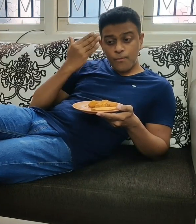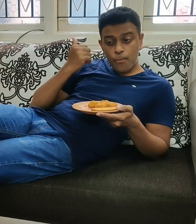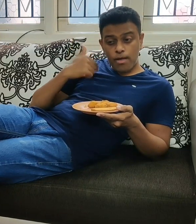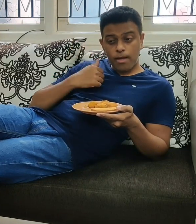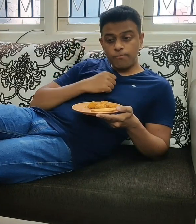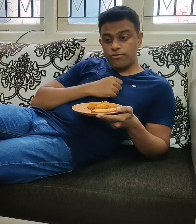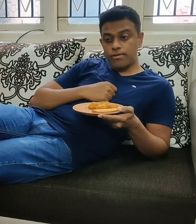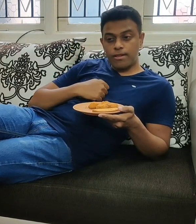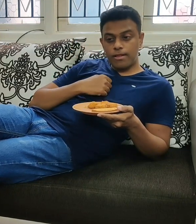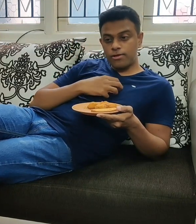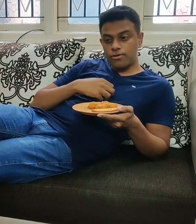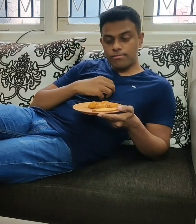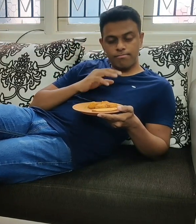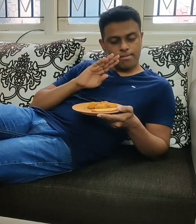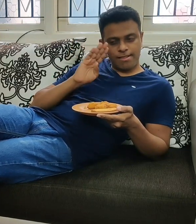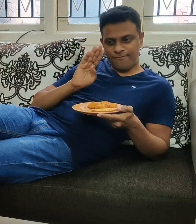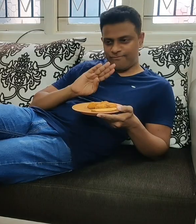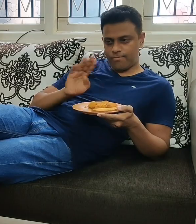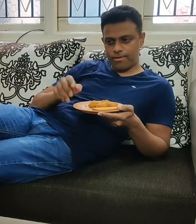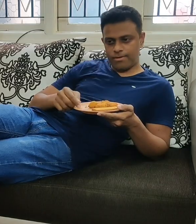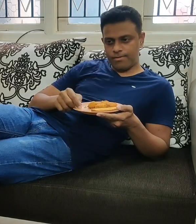Why am I jealous of him?